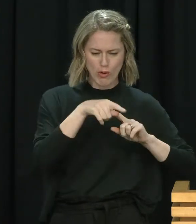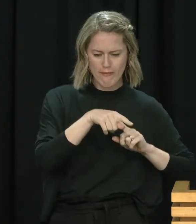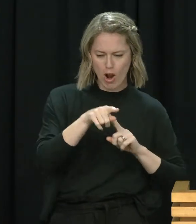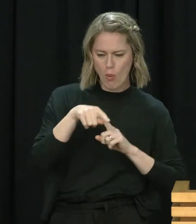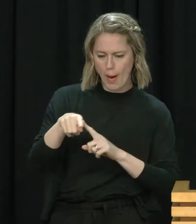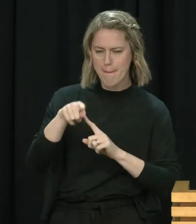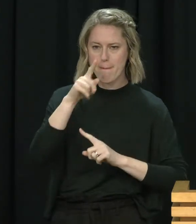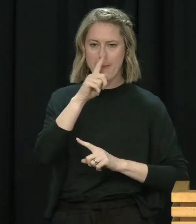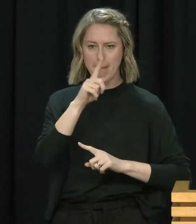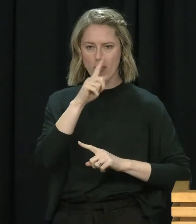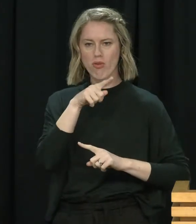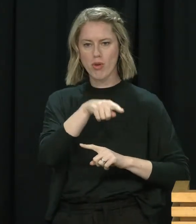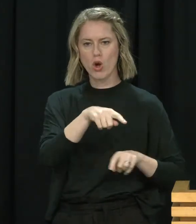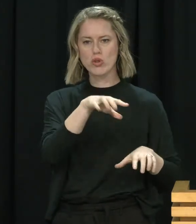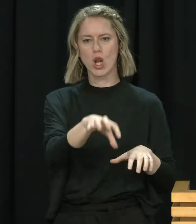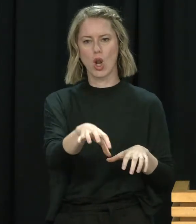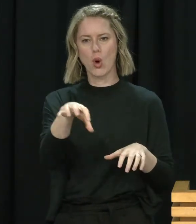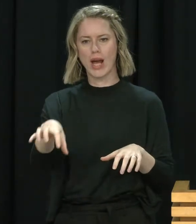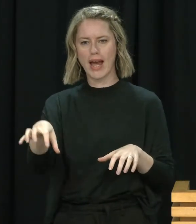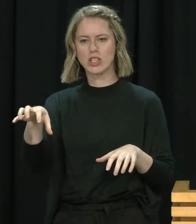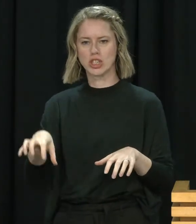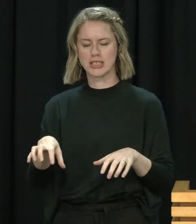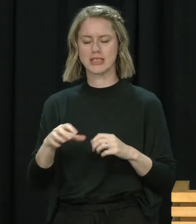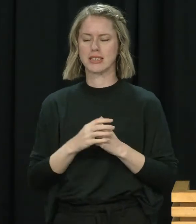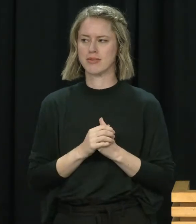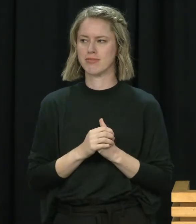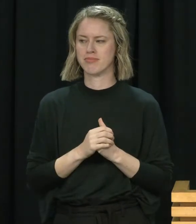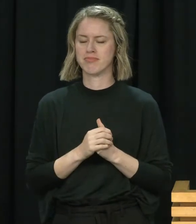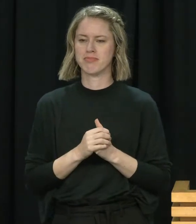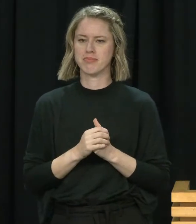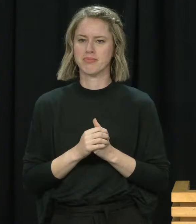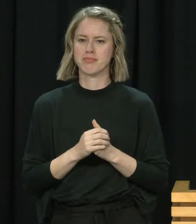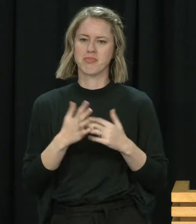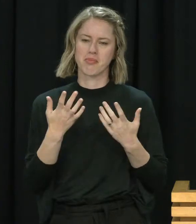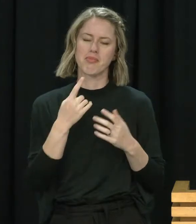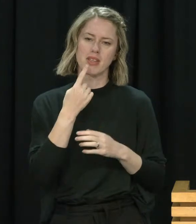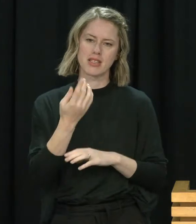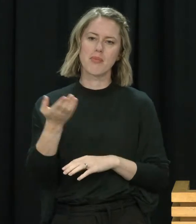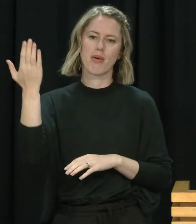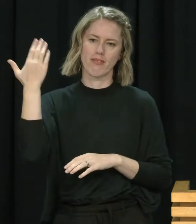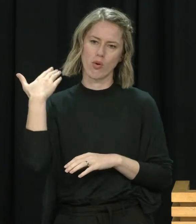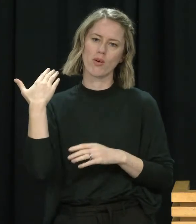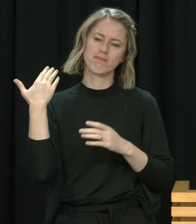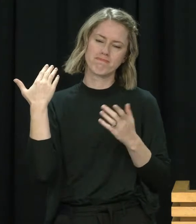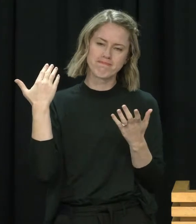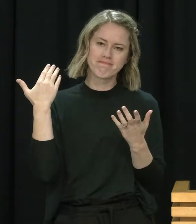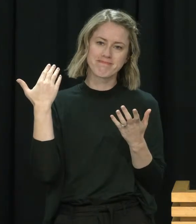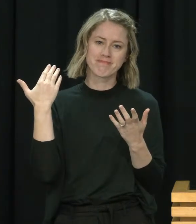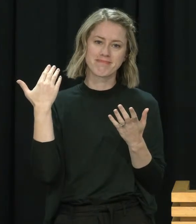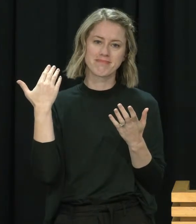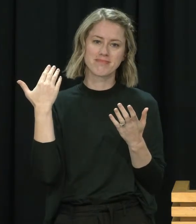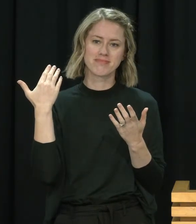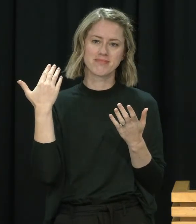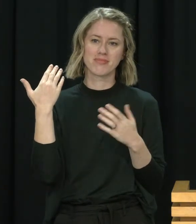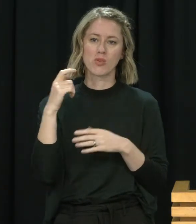at a higher risk. A lot of work has been done to